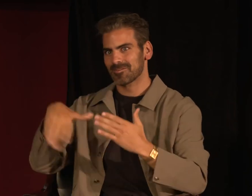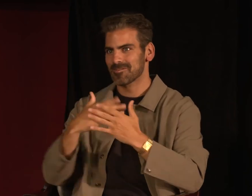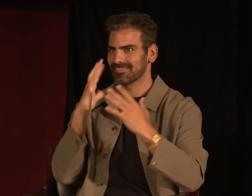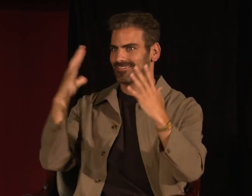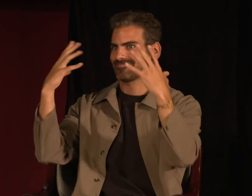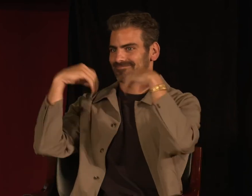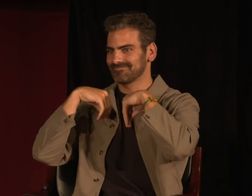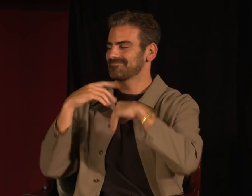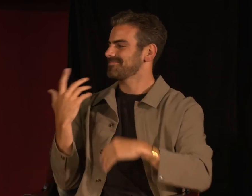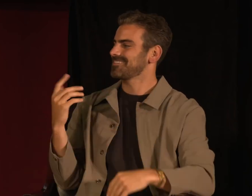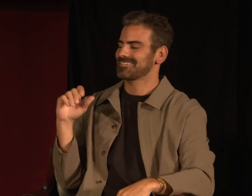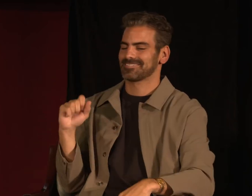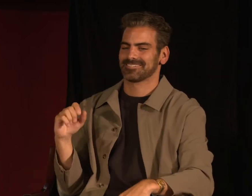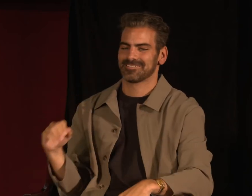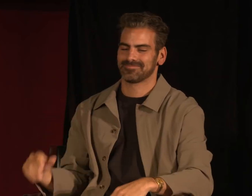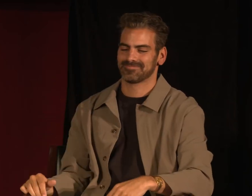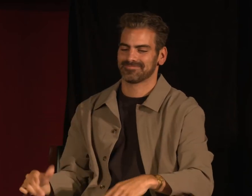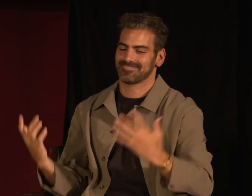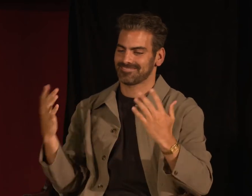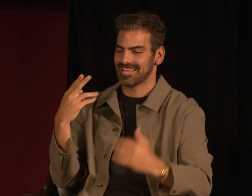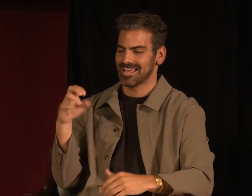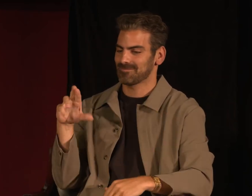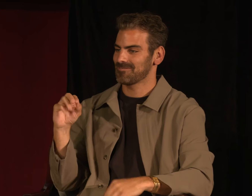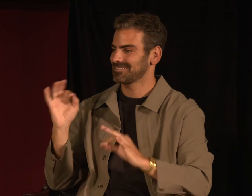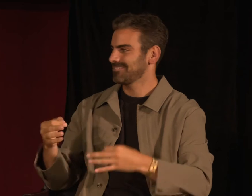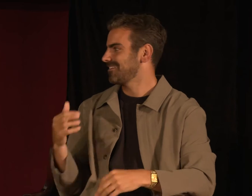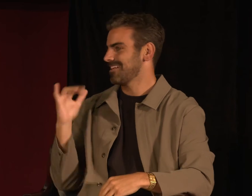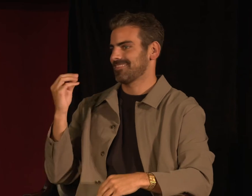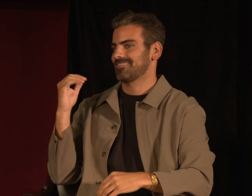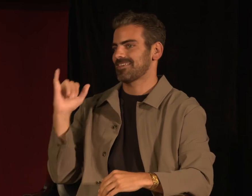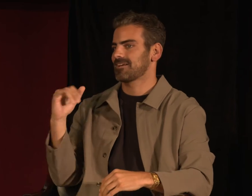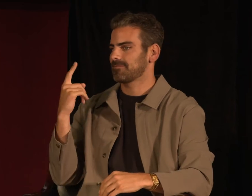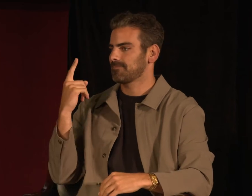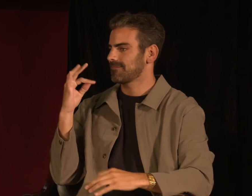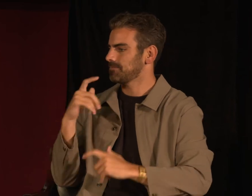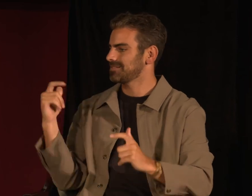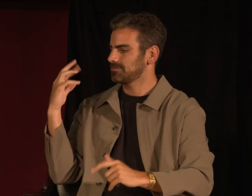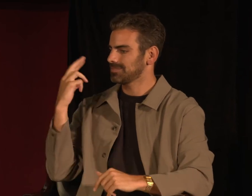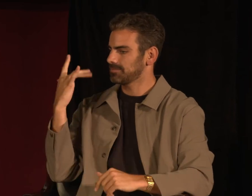argue with educators and with principals. And those things are really ingrained to me now. I think so much of the work that I